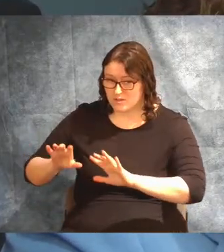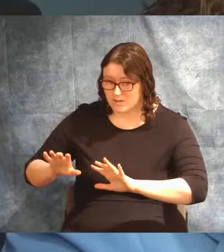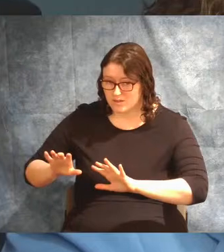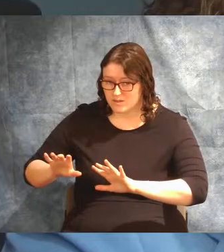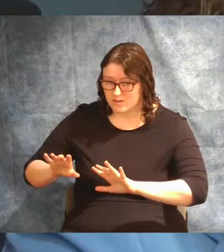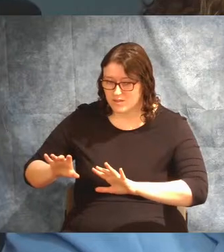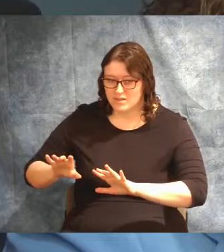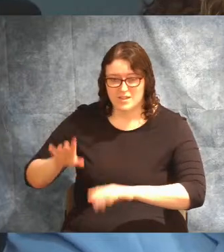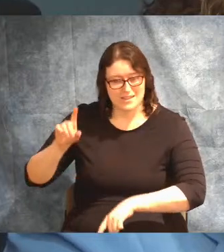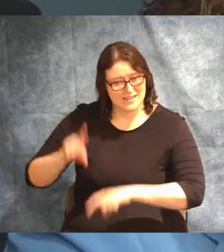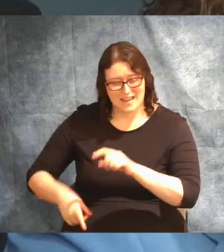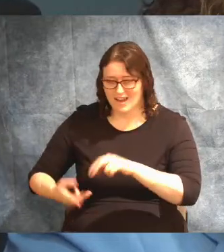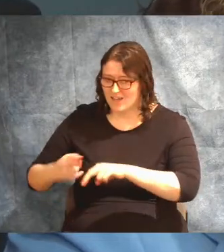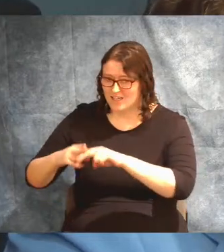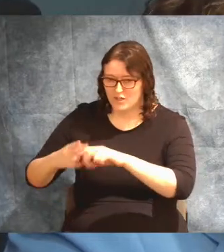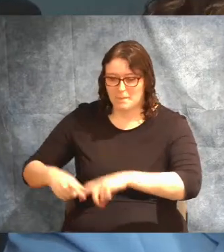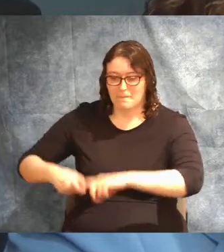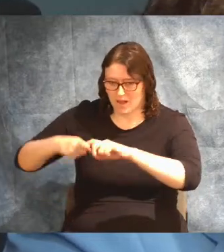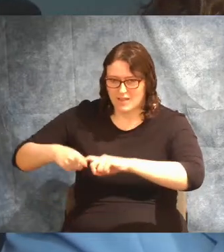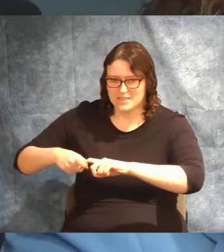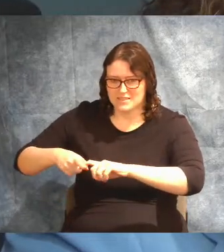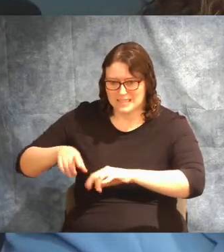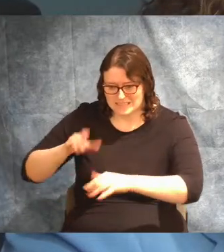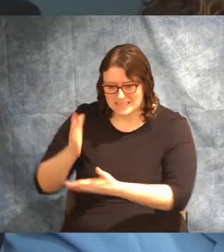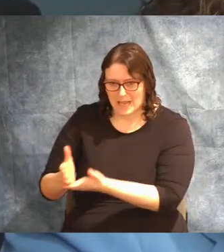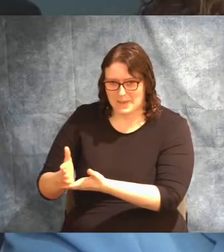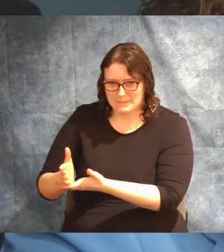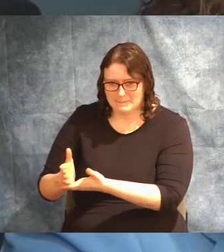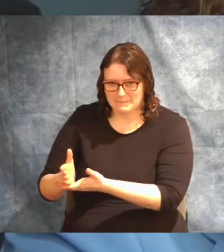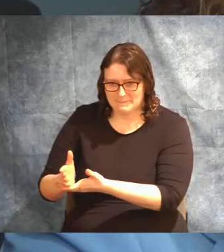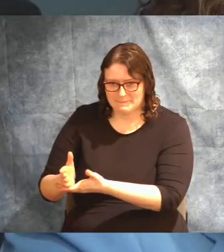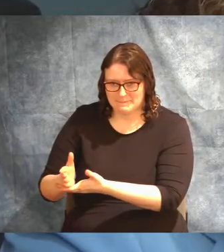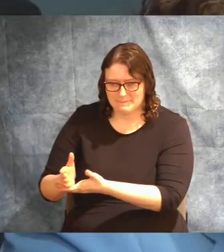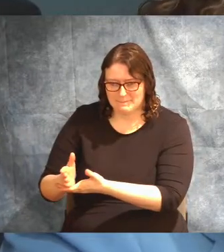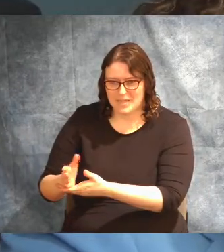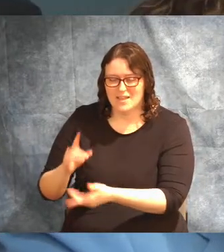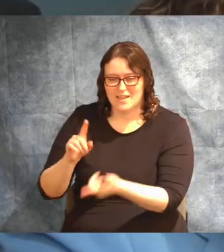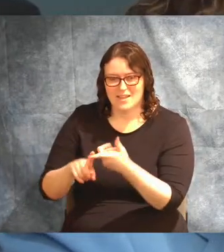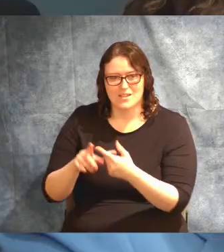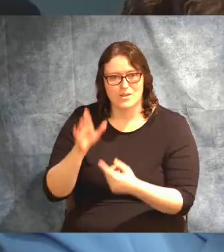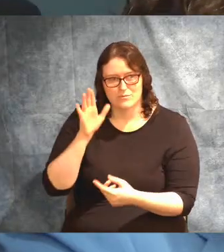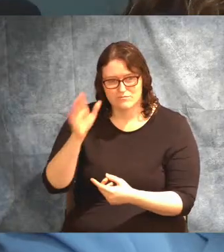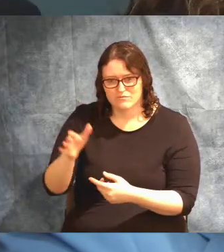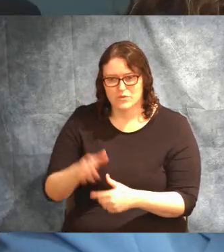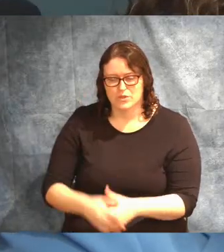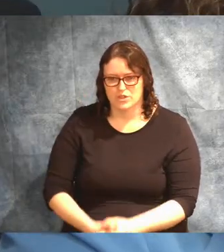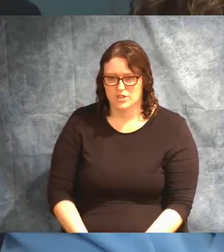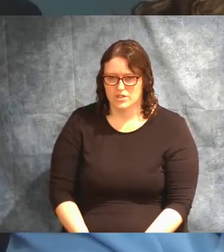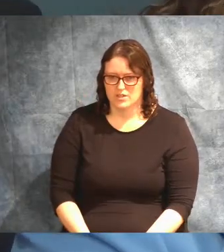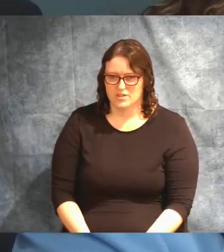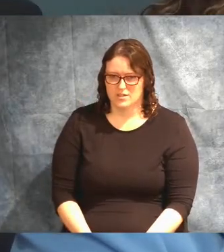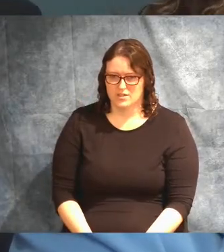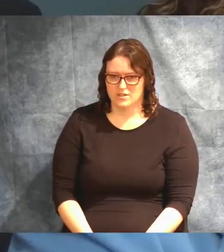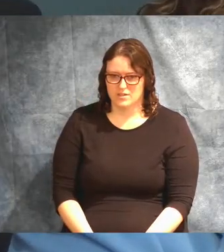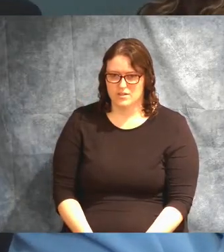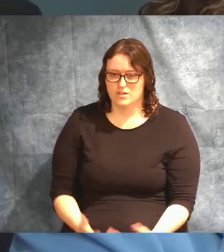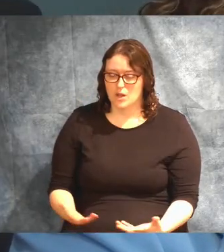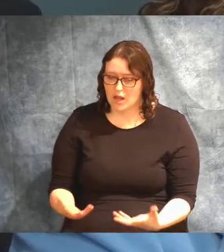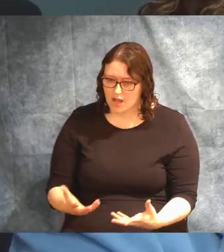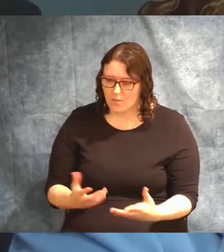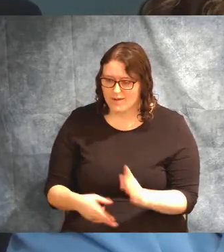on increases on the gas and electric until further notice. So, I wanted to highlight that we're